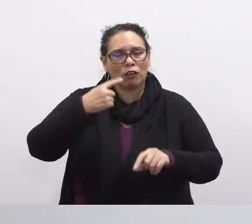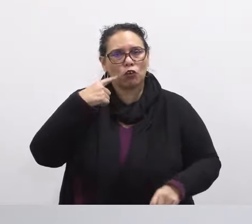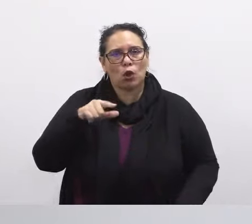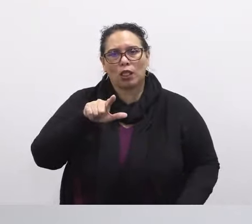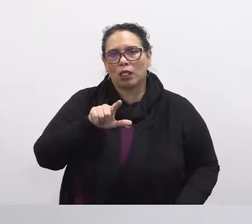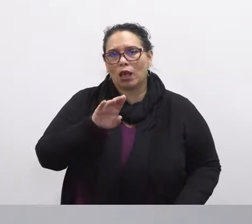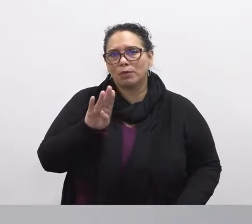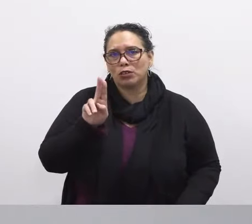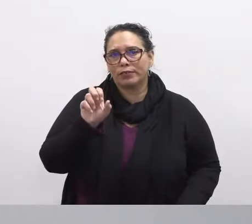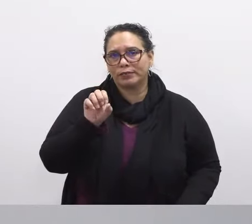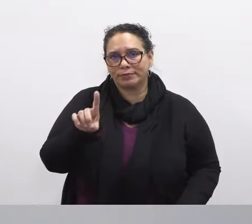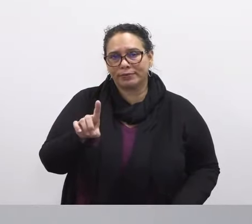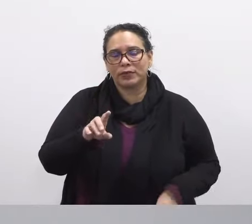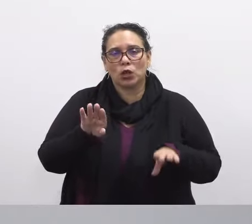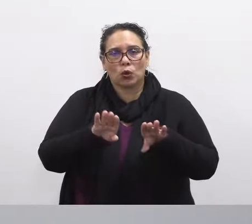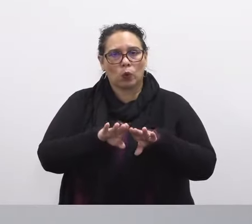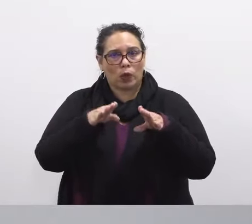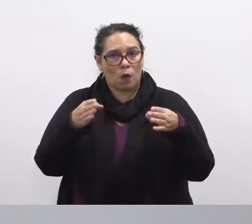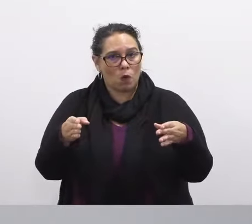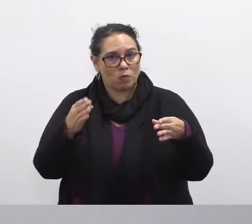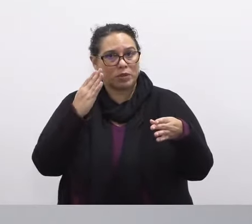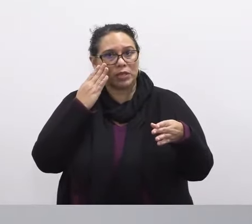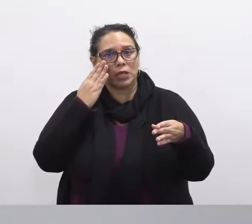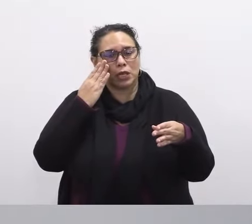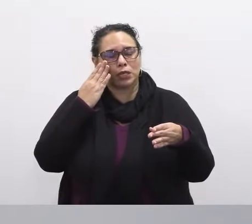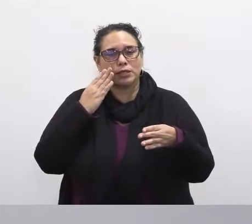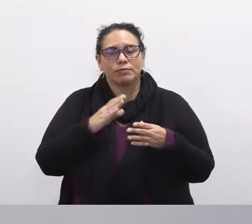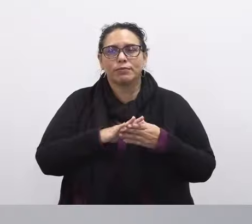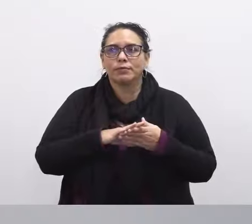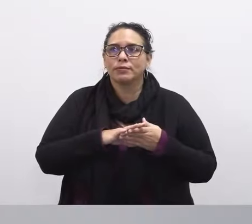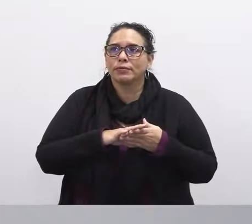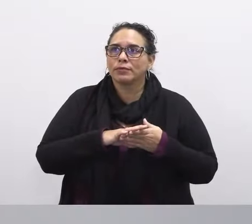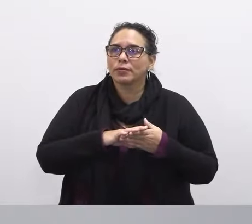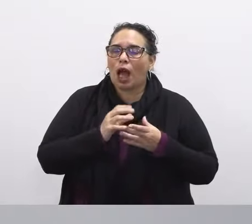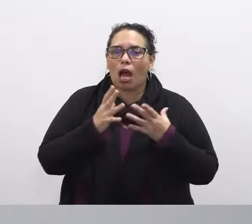We opened, we had a lot of absentee.